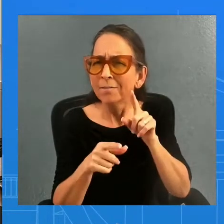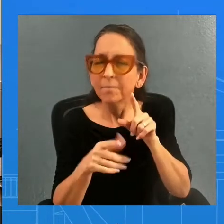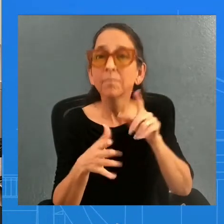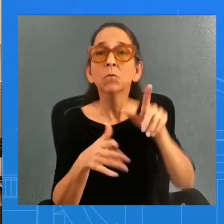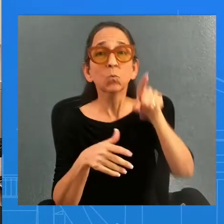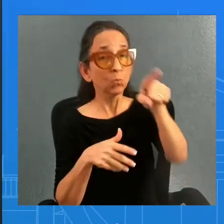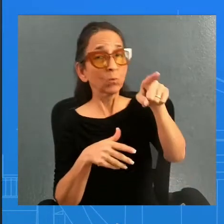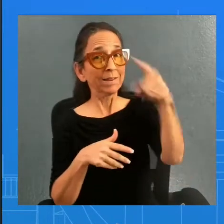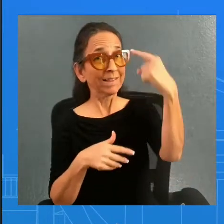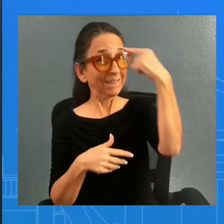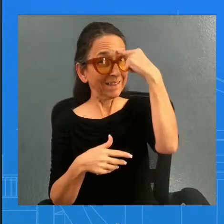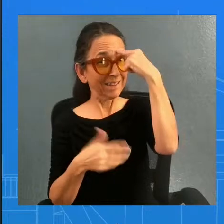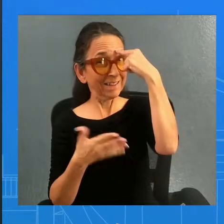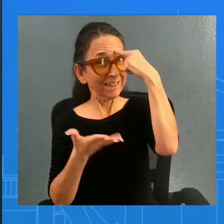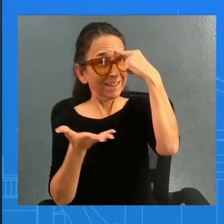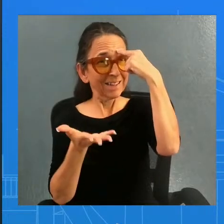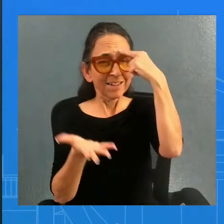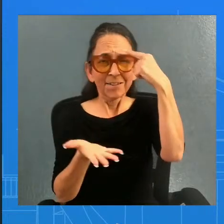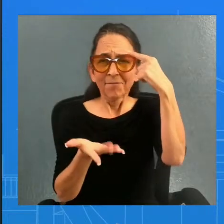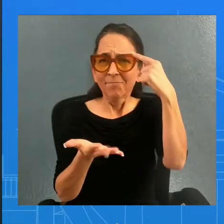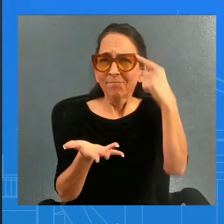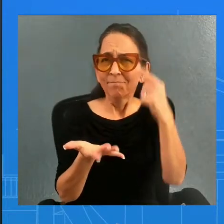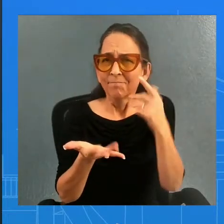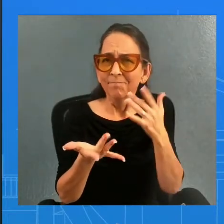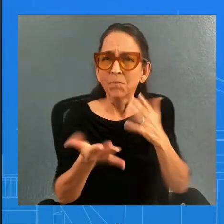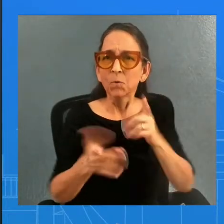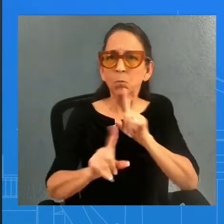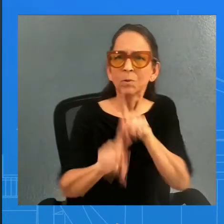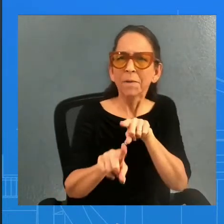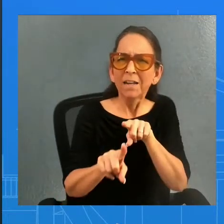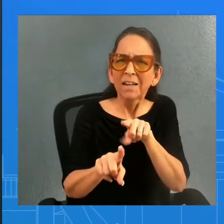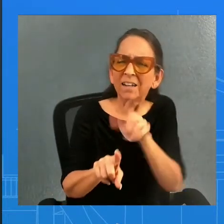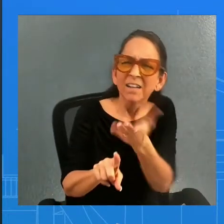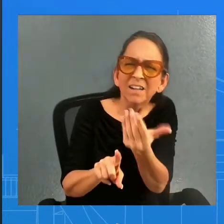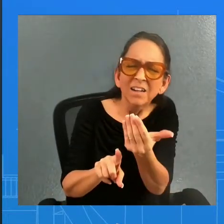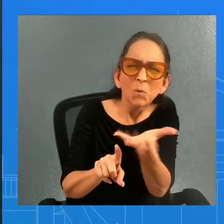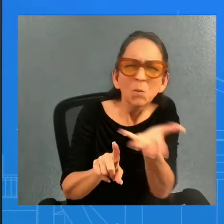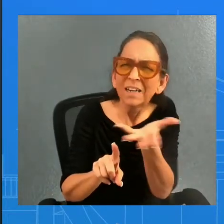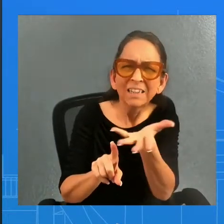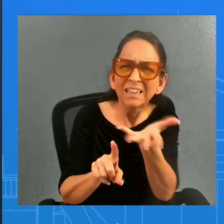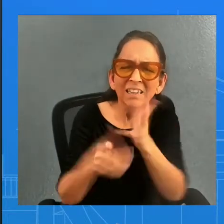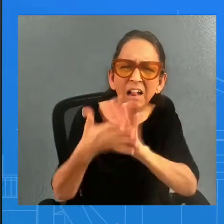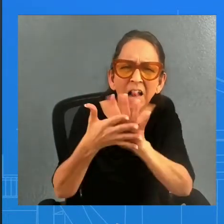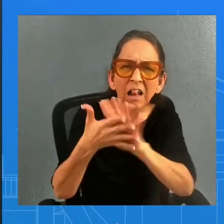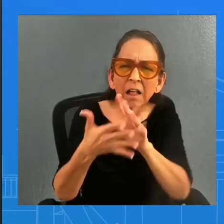what did my colleague at the State Department say? The Press: Said that -- at the briefing that the United States